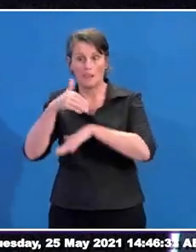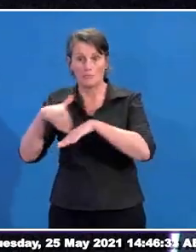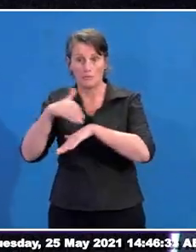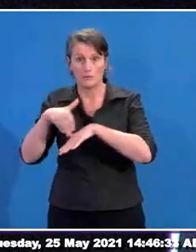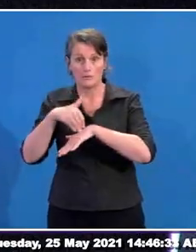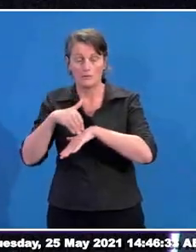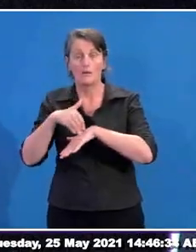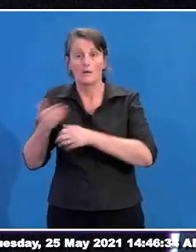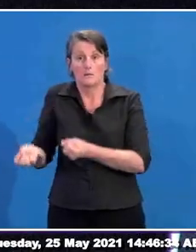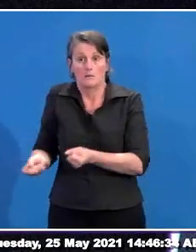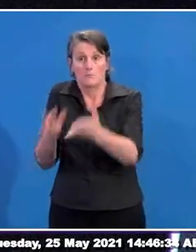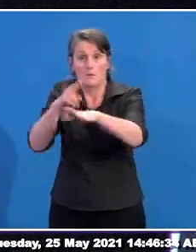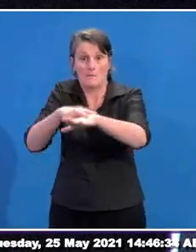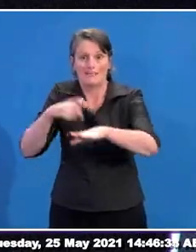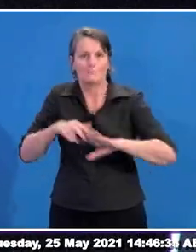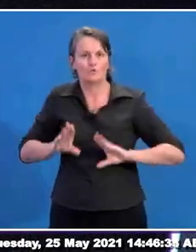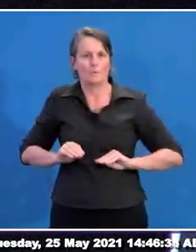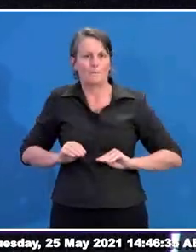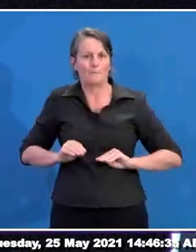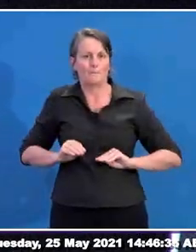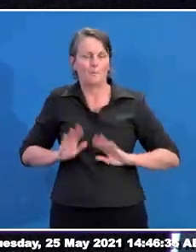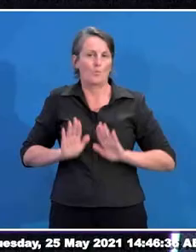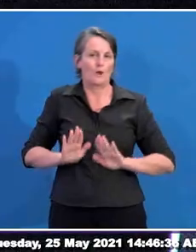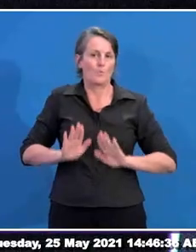the police give the go-ahead to resume.